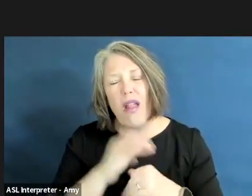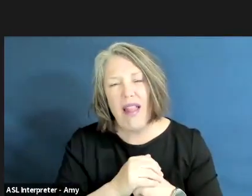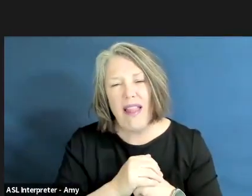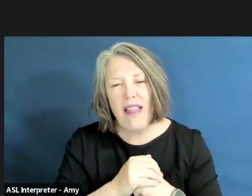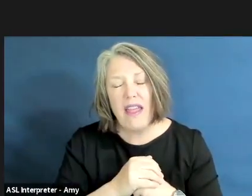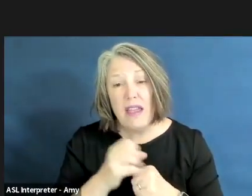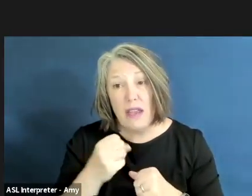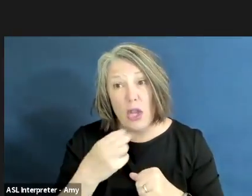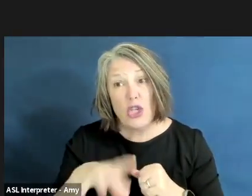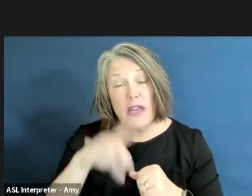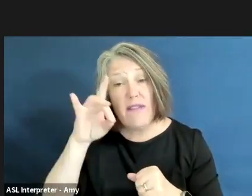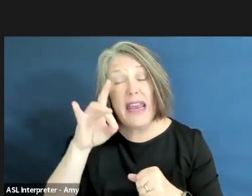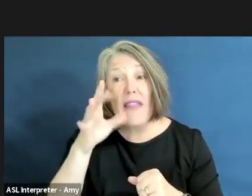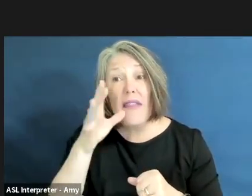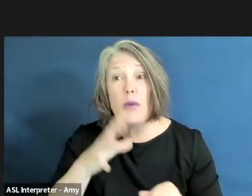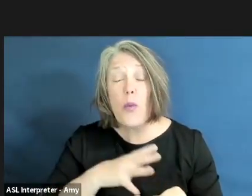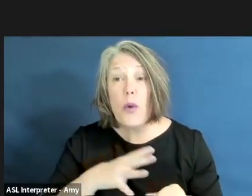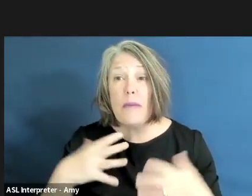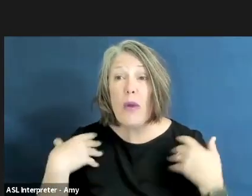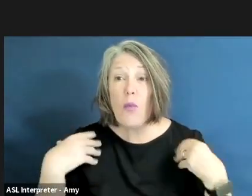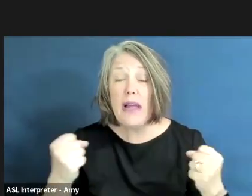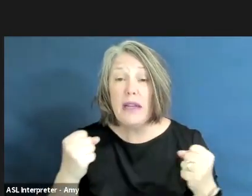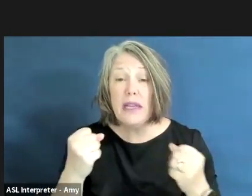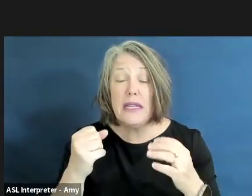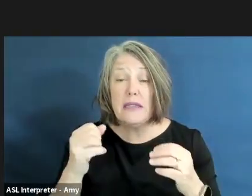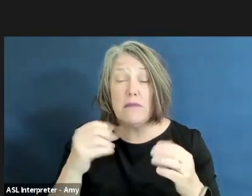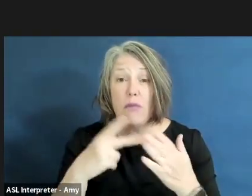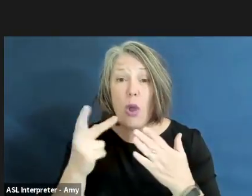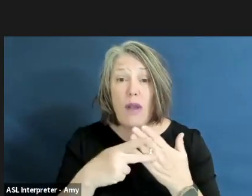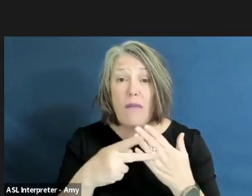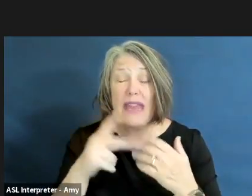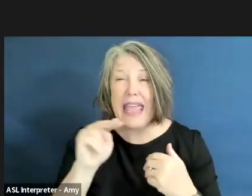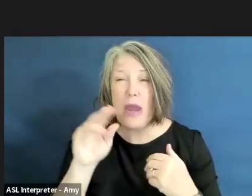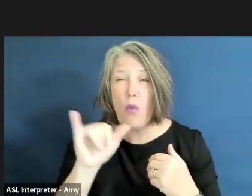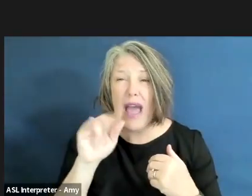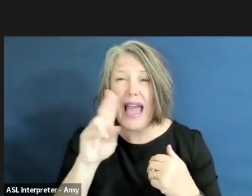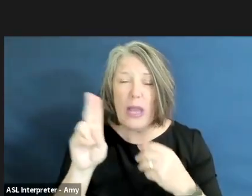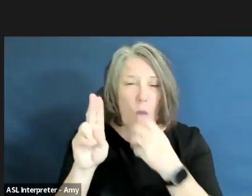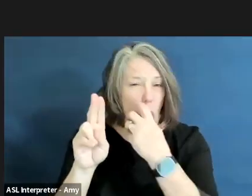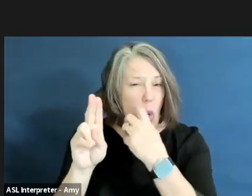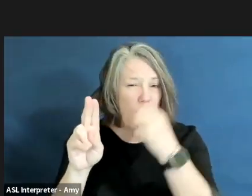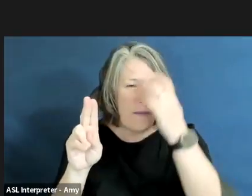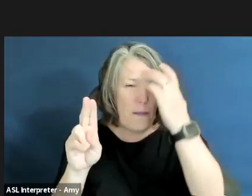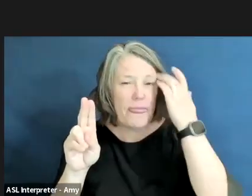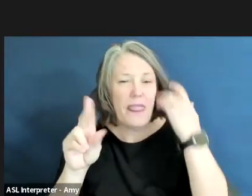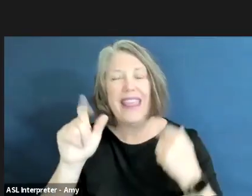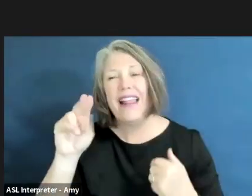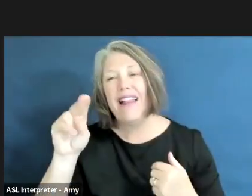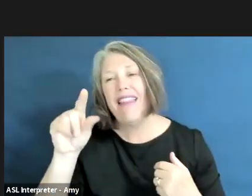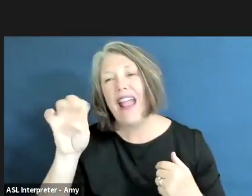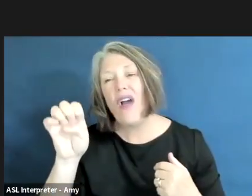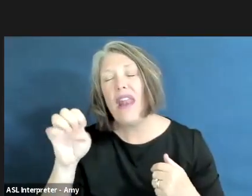a woman's wellness rehab program at NYU Langone. I looked it up.